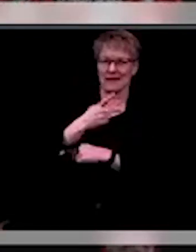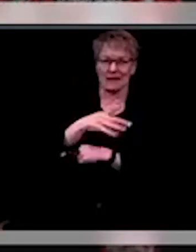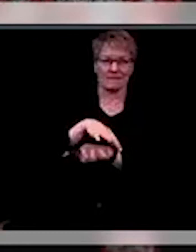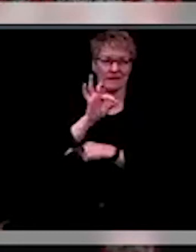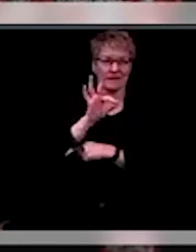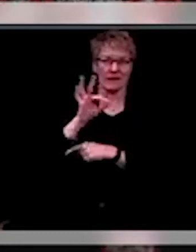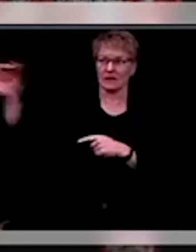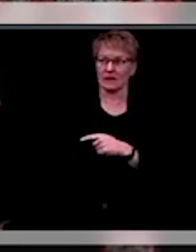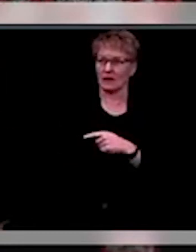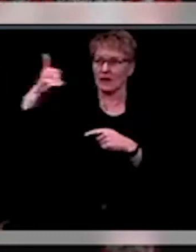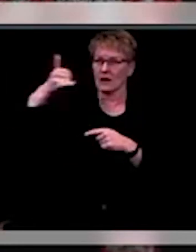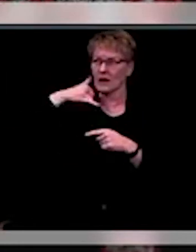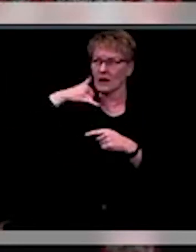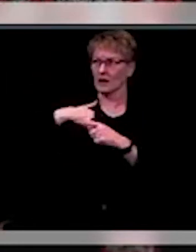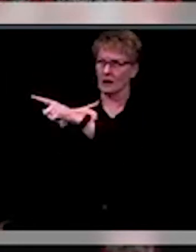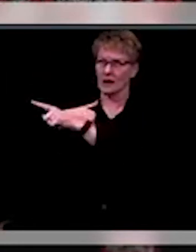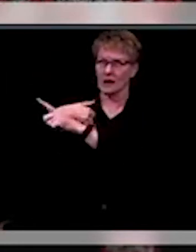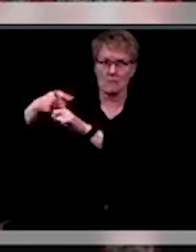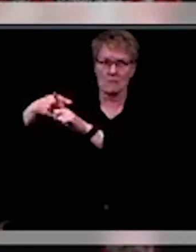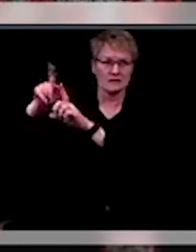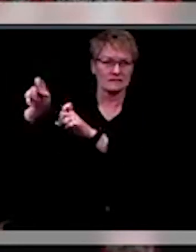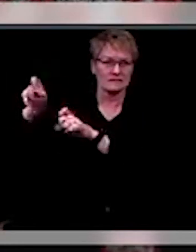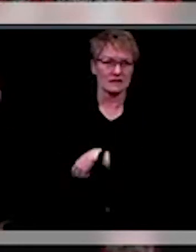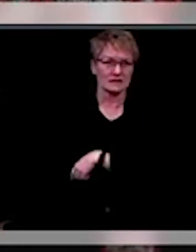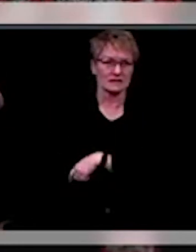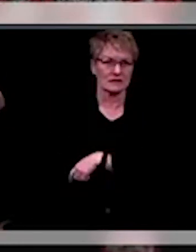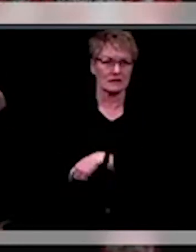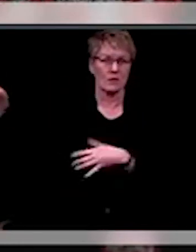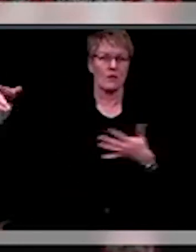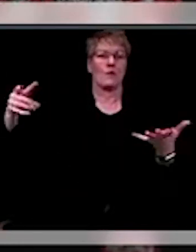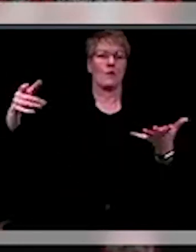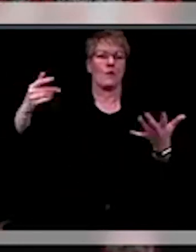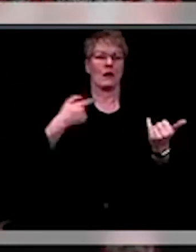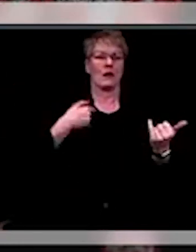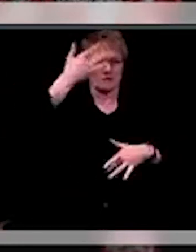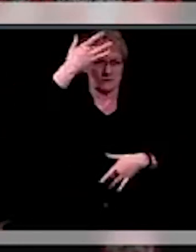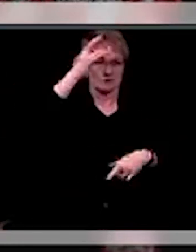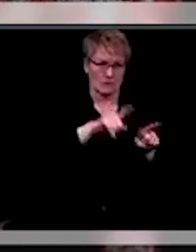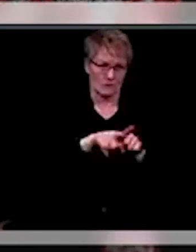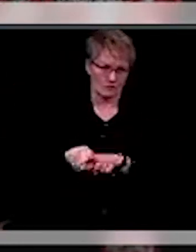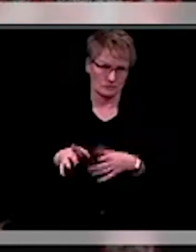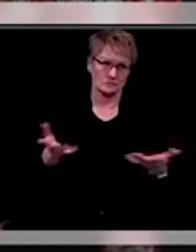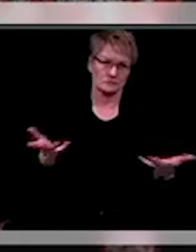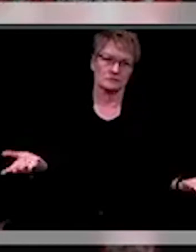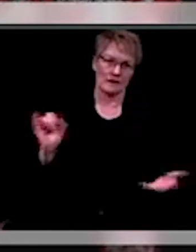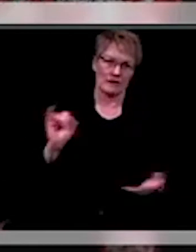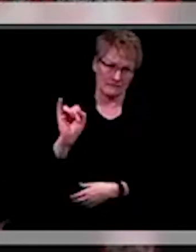confirmed. And then this individual gets confirmed as well. They'd get infected. We've seen people